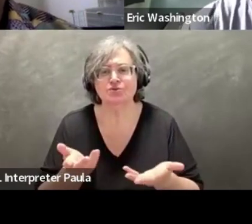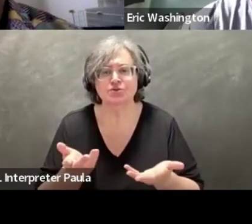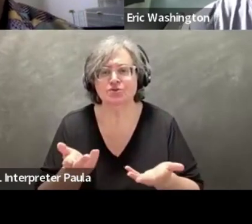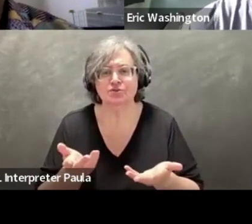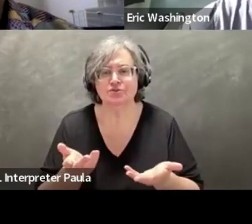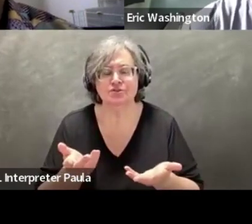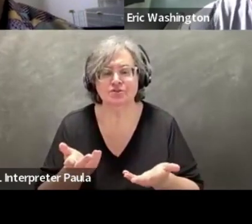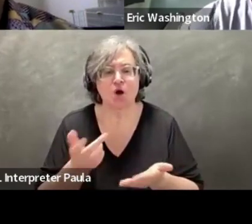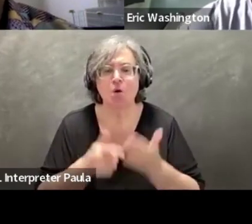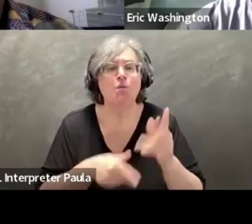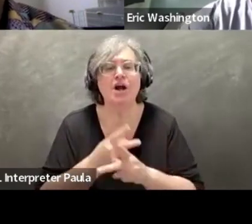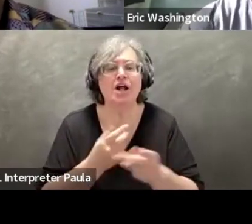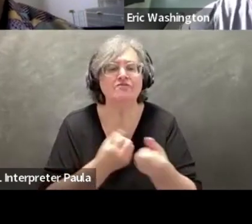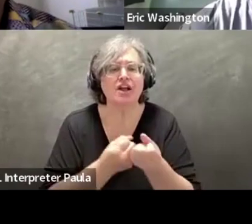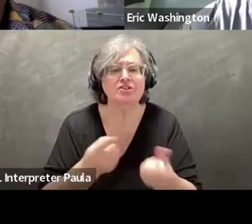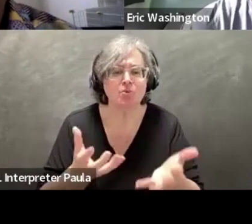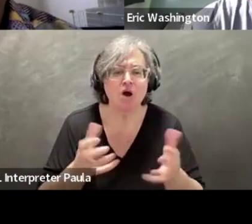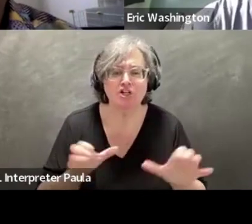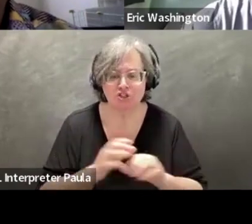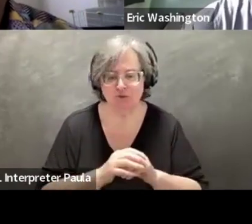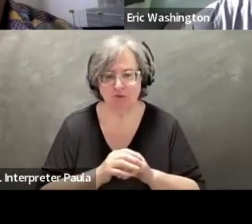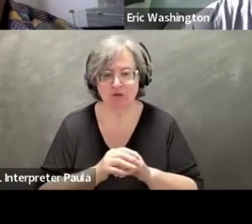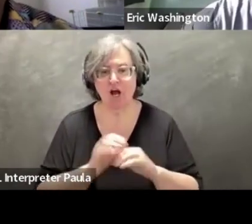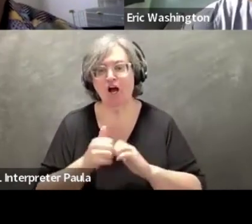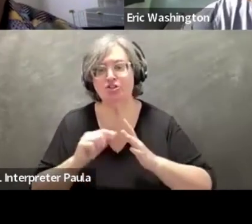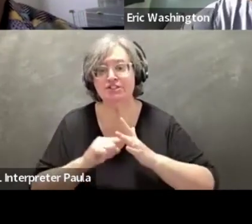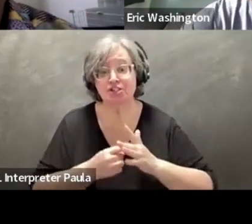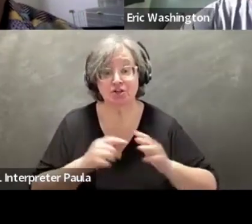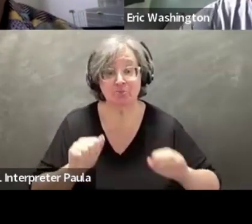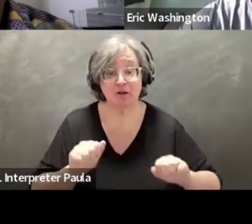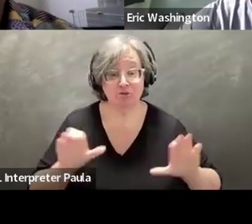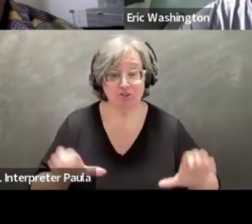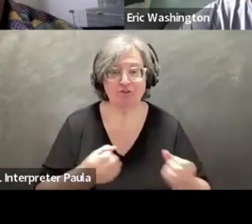advocacy you wanted to do, and kind of helped you get your start in being able to do it Okay, right?